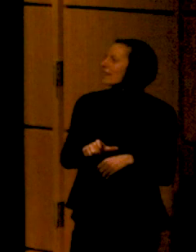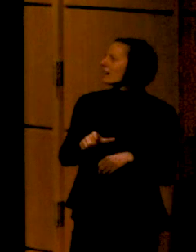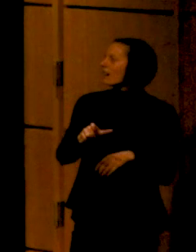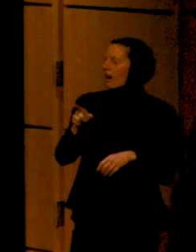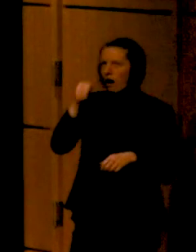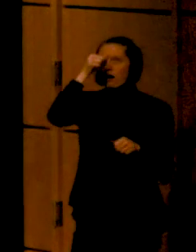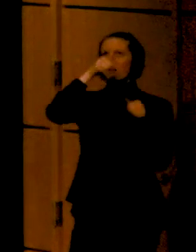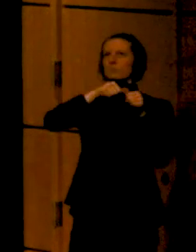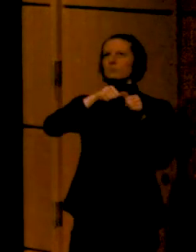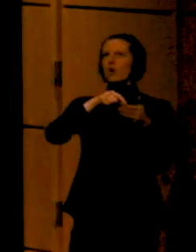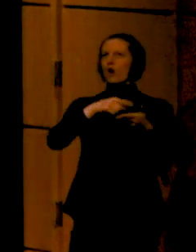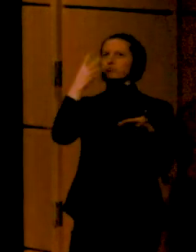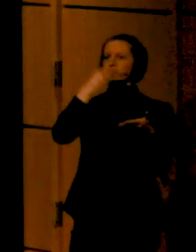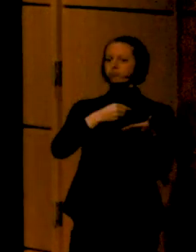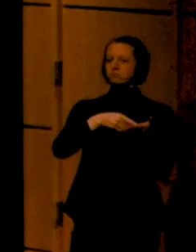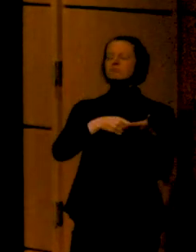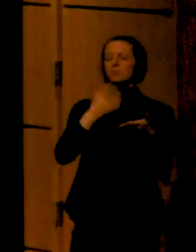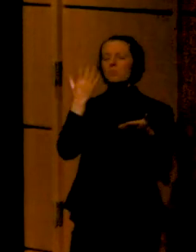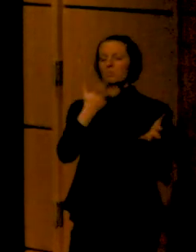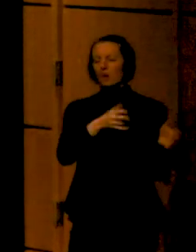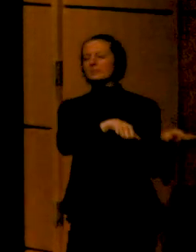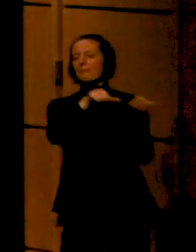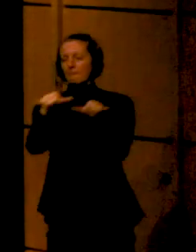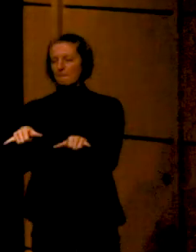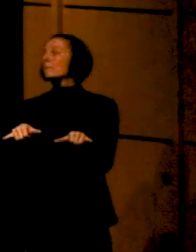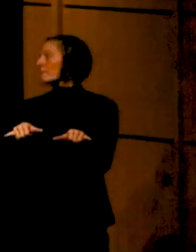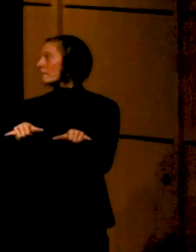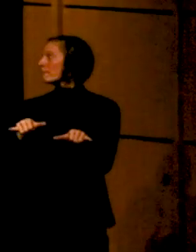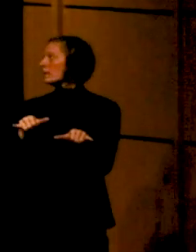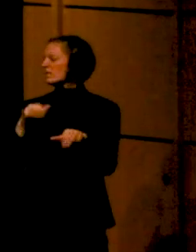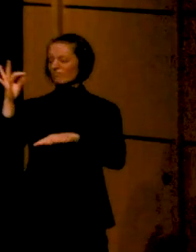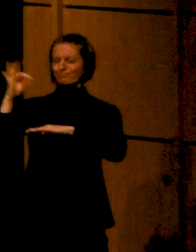And so, he painted this nocturnal scene.